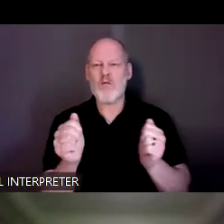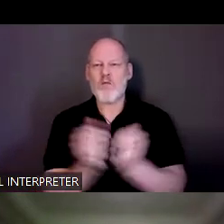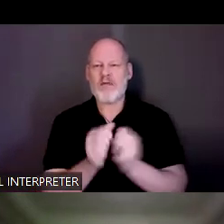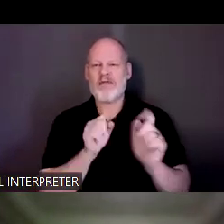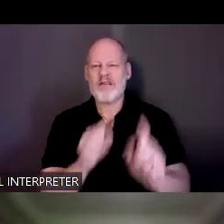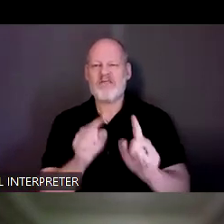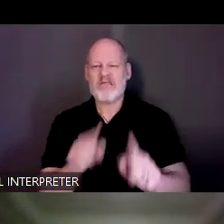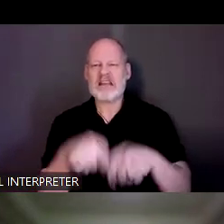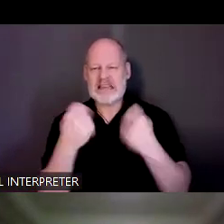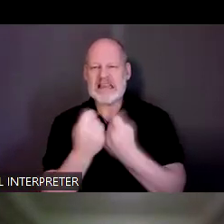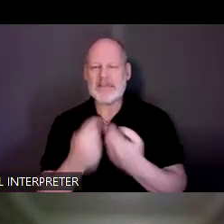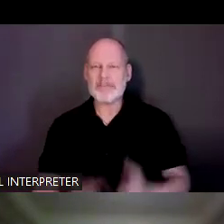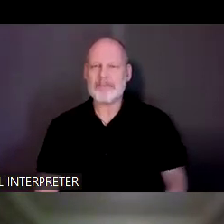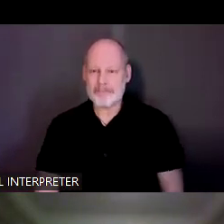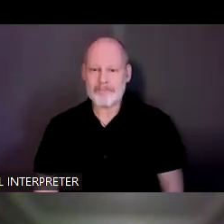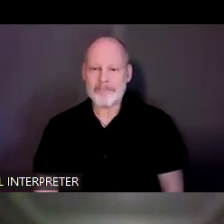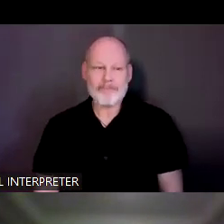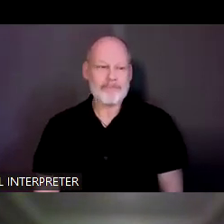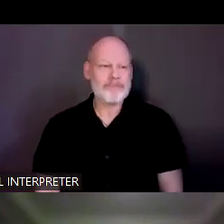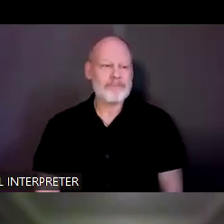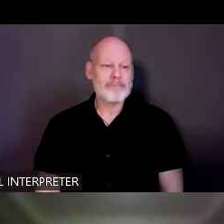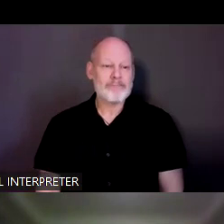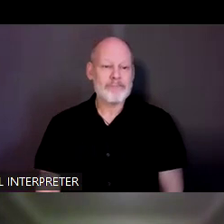k12.us that's